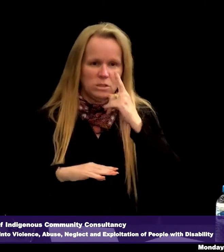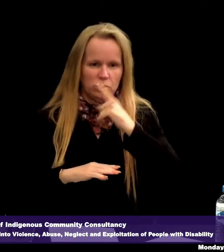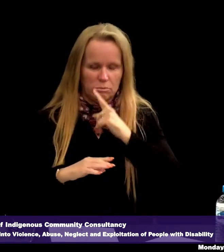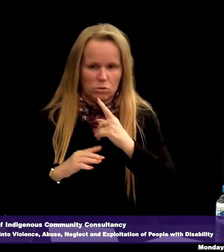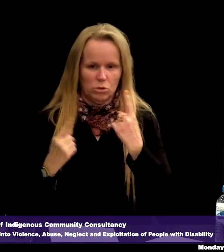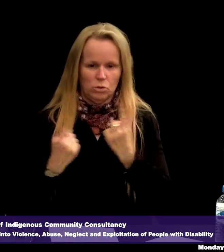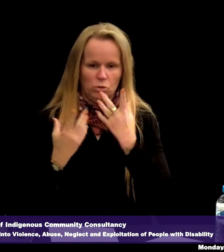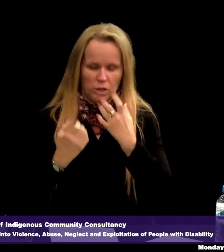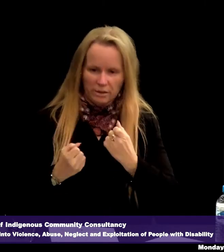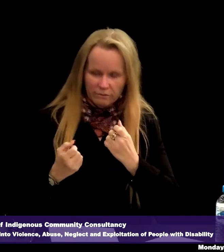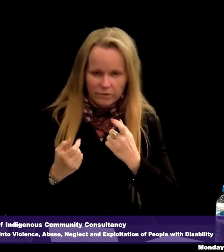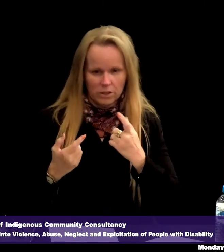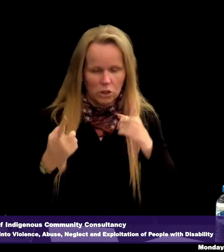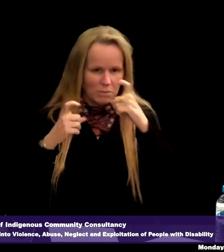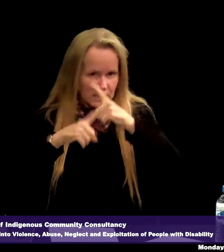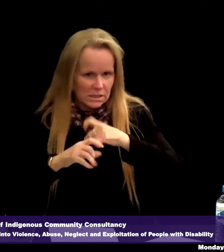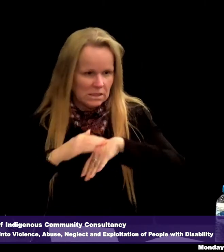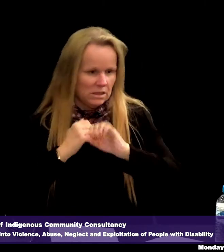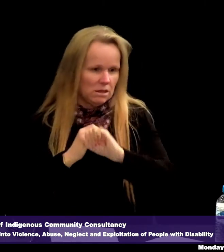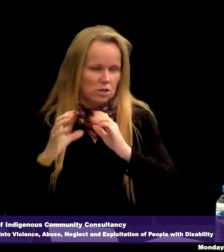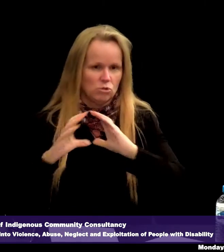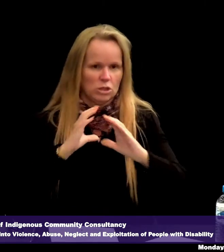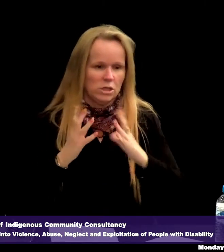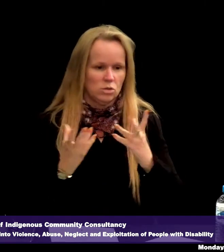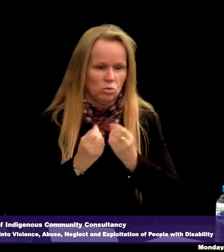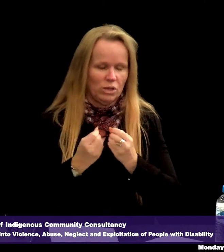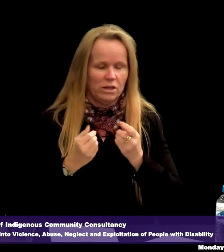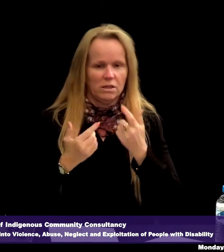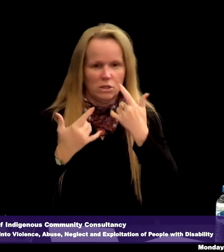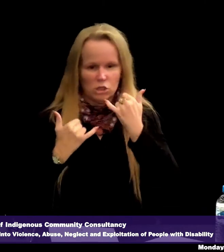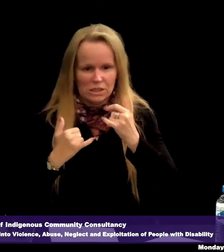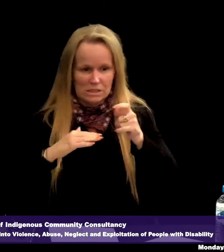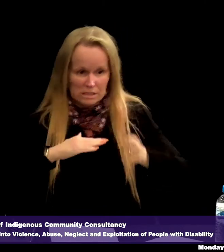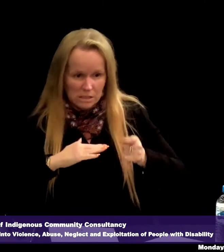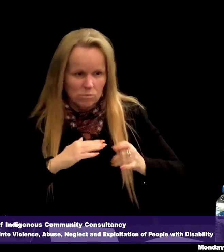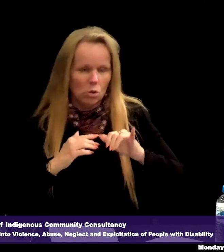groups of First Nations people who have complications with their communication needs,